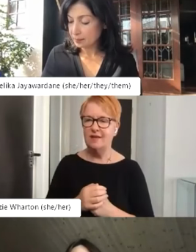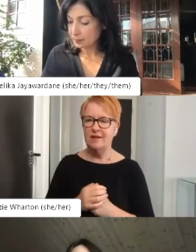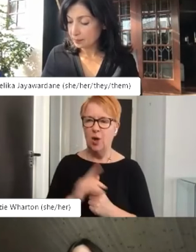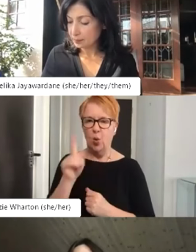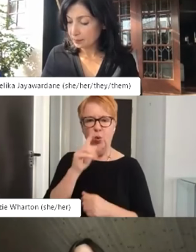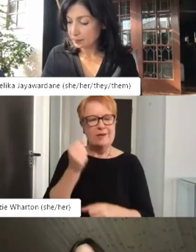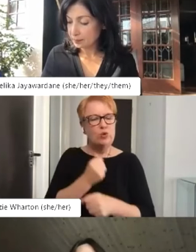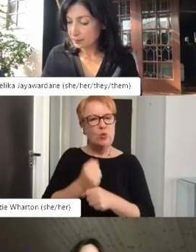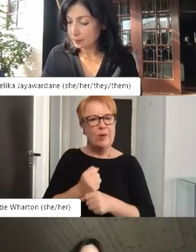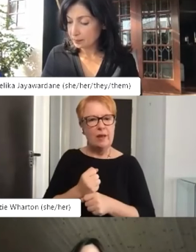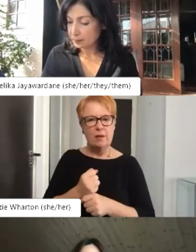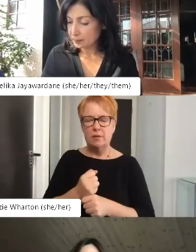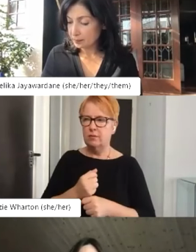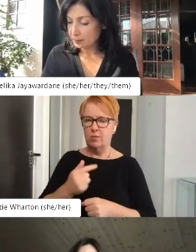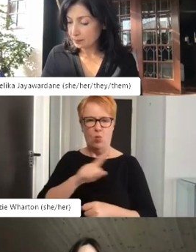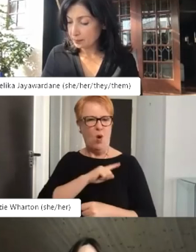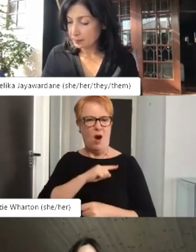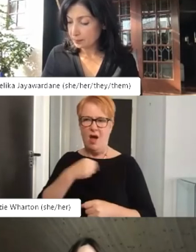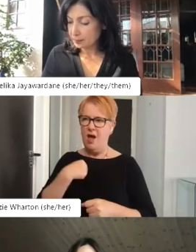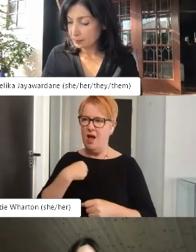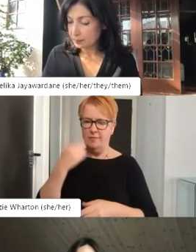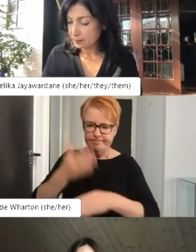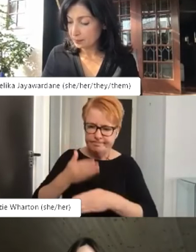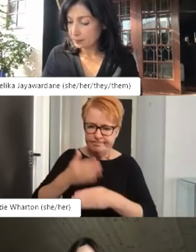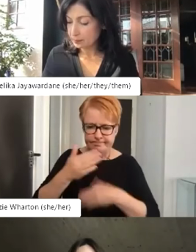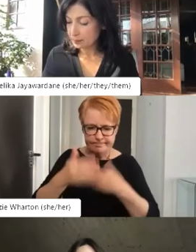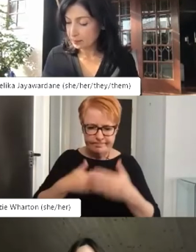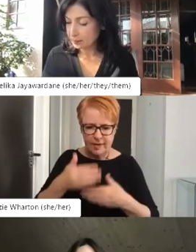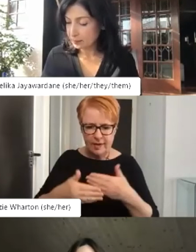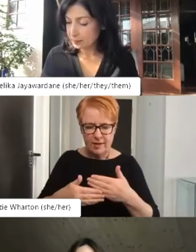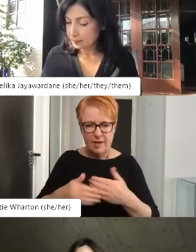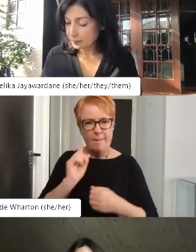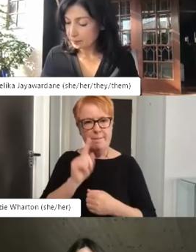And I think when I made this project, I also realised that what I value as a curator,